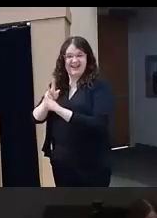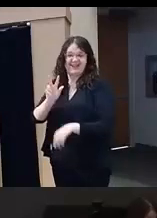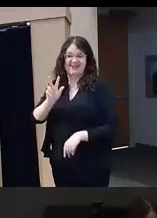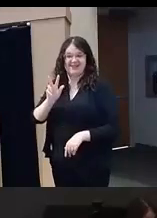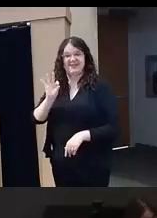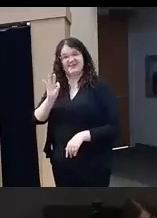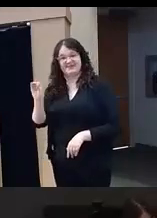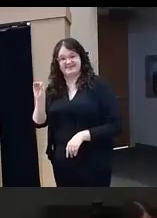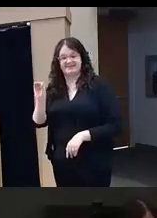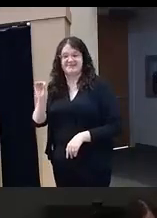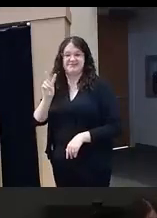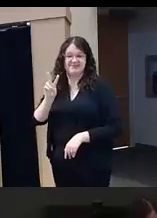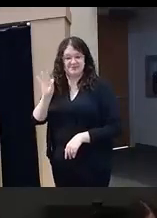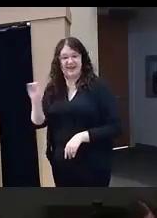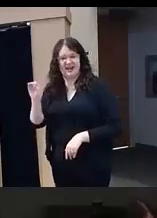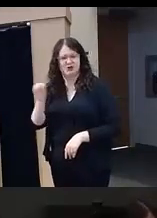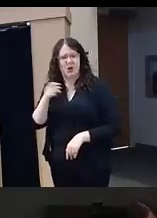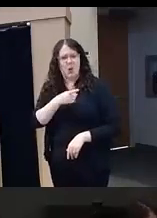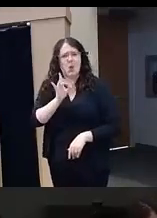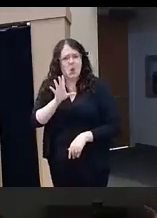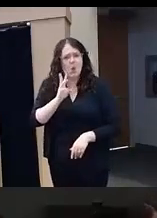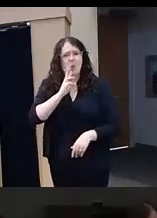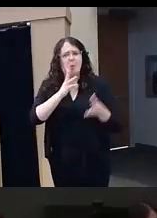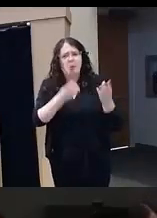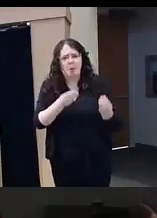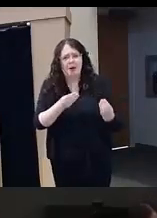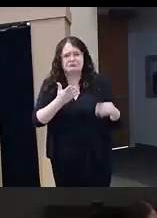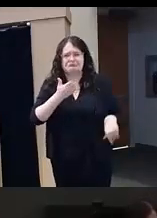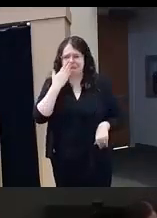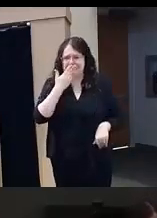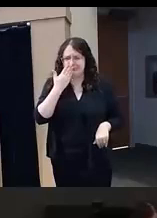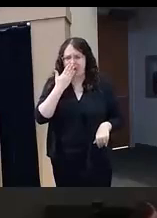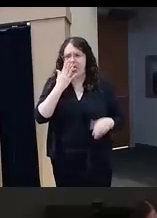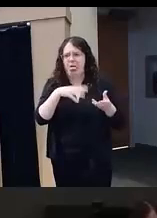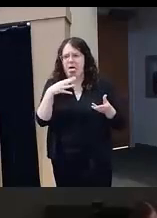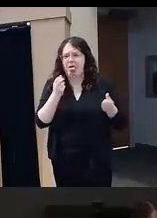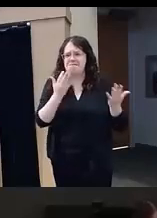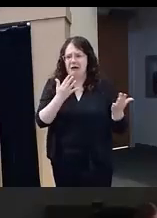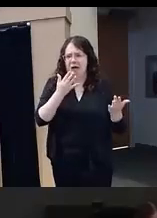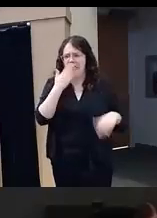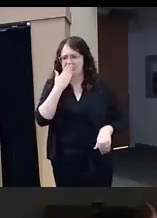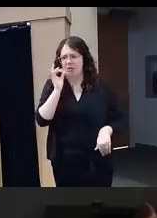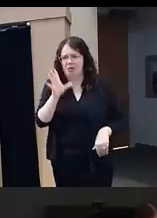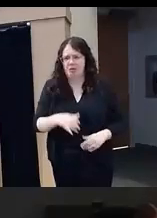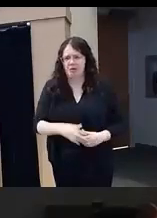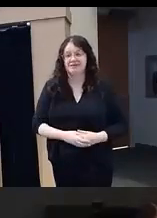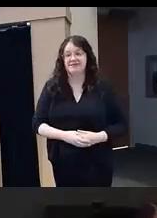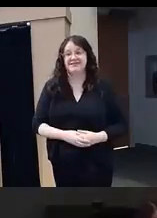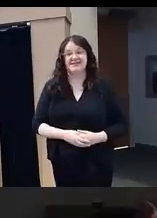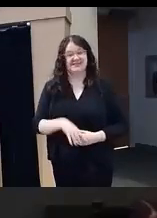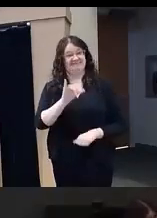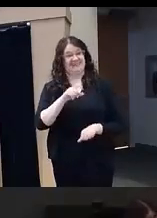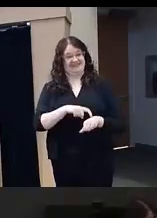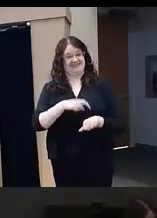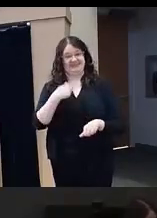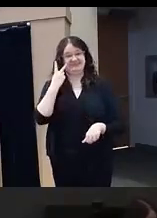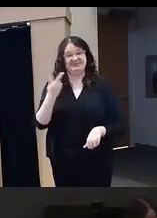of you know smell and and everything and uh but the most painful thing at the time was the uh